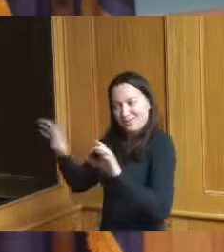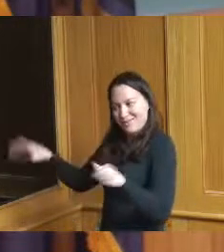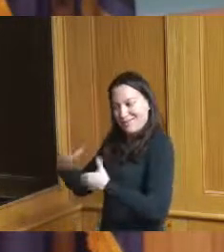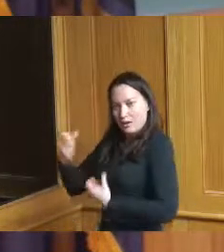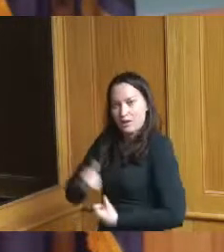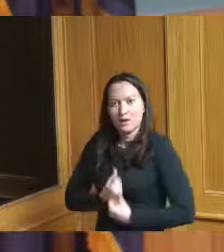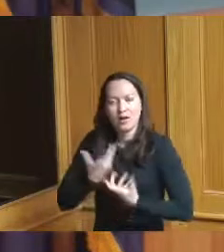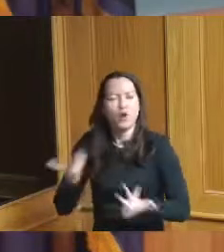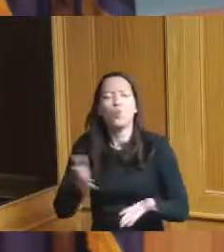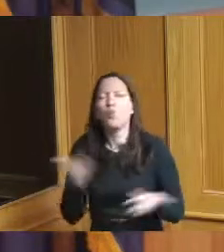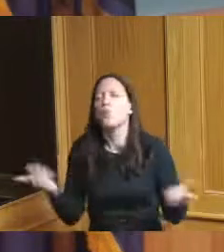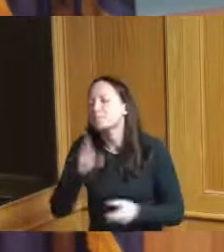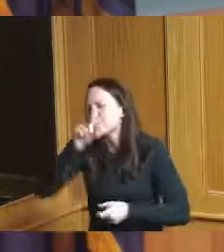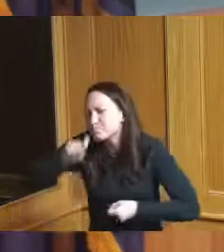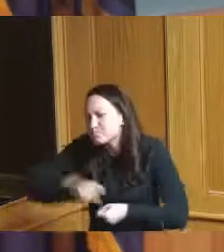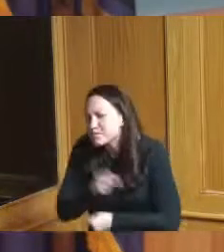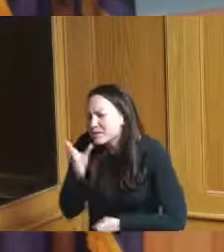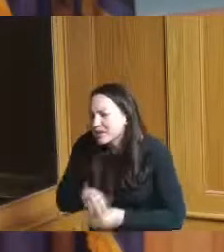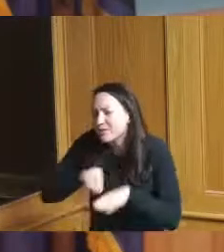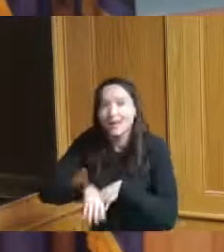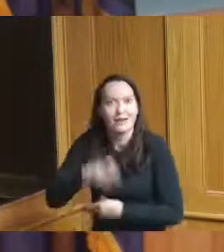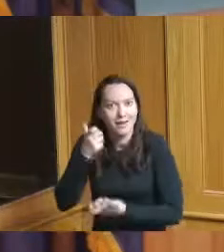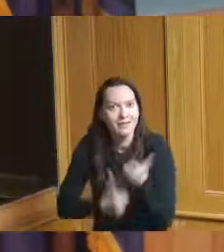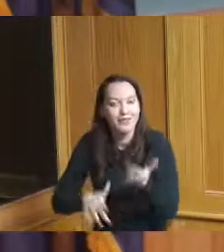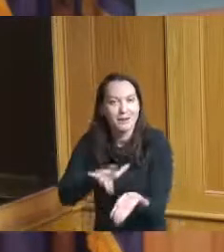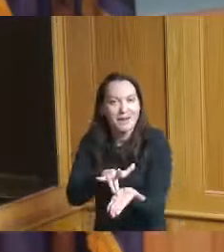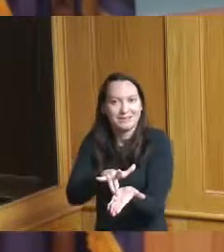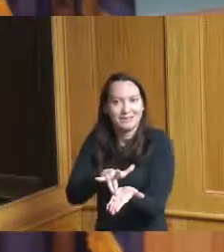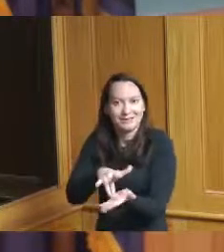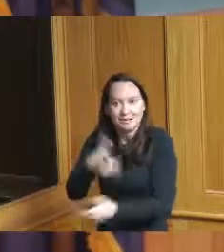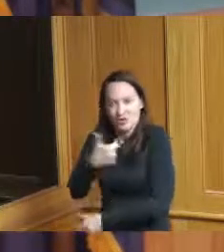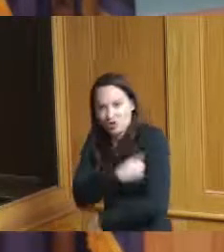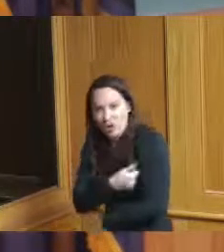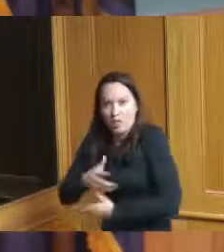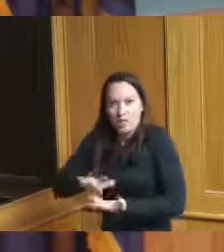what is the side effect I mean every medicine has a side effect I mean when you get a prescription